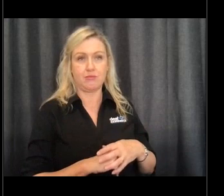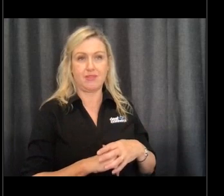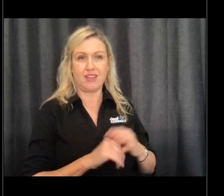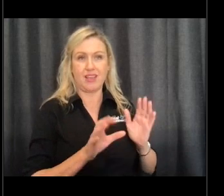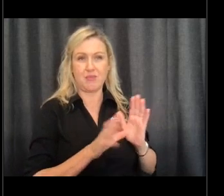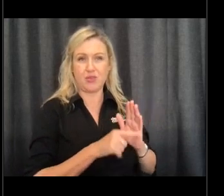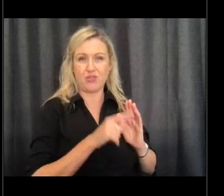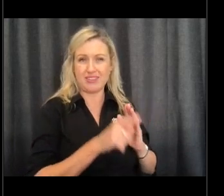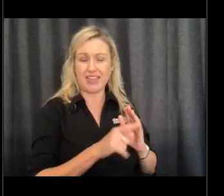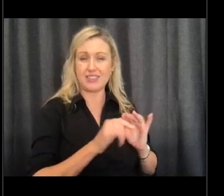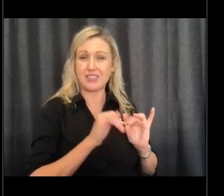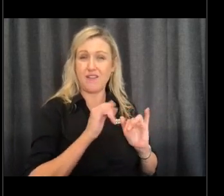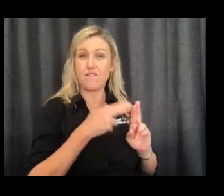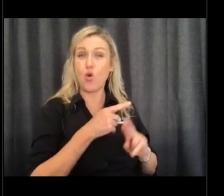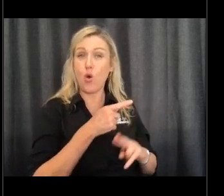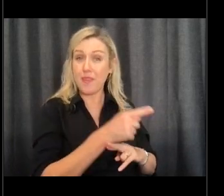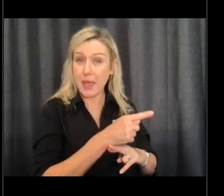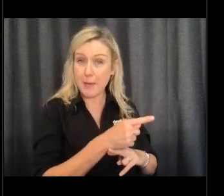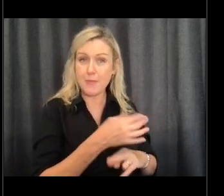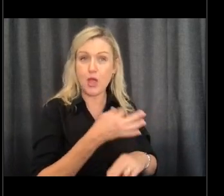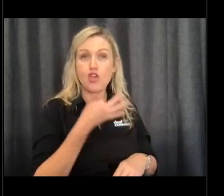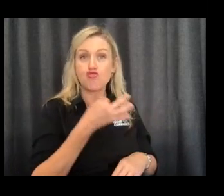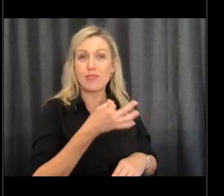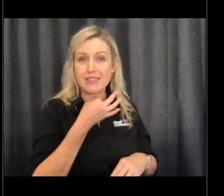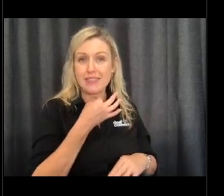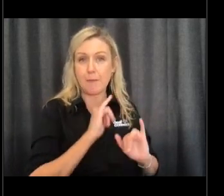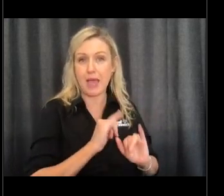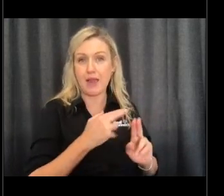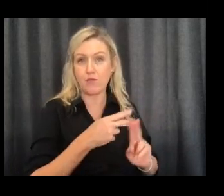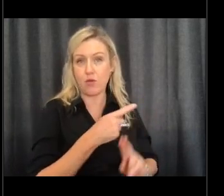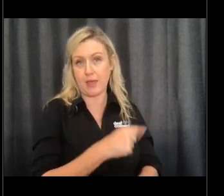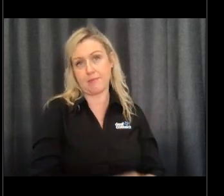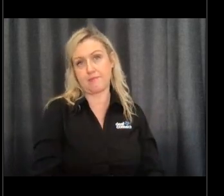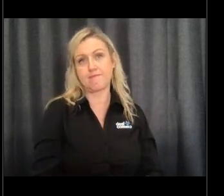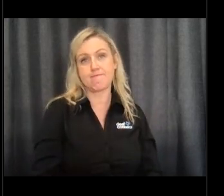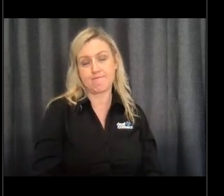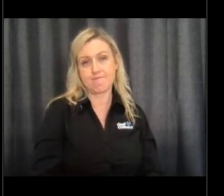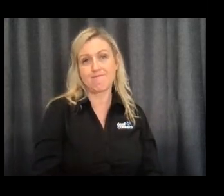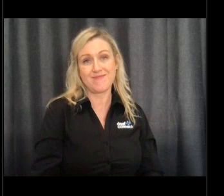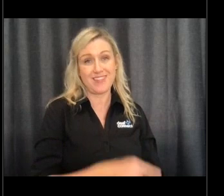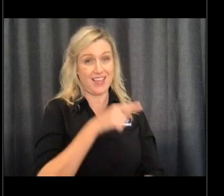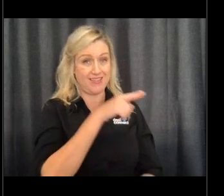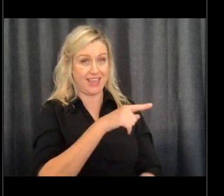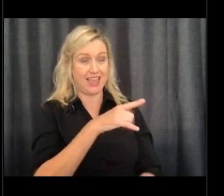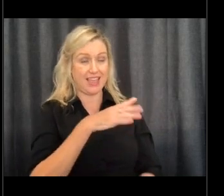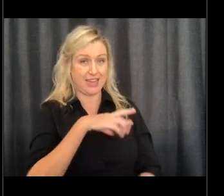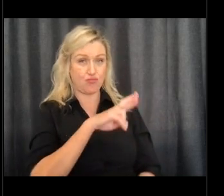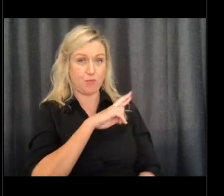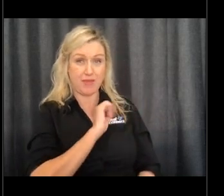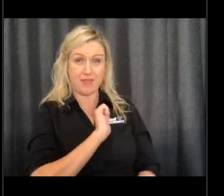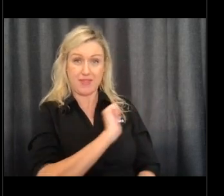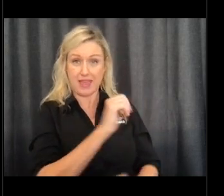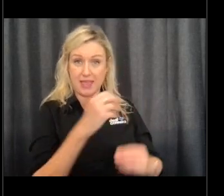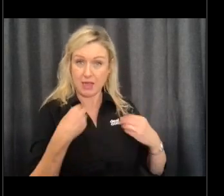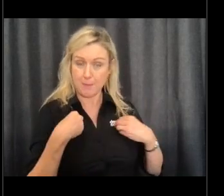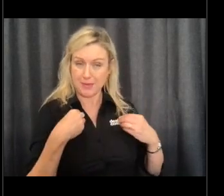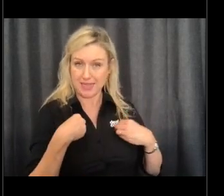risk to their insurance book and they have responsibilities as a company to their shareholders